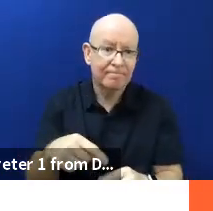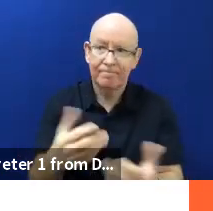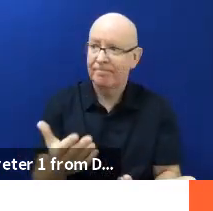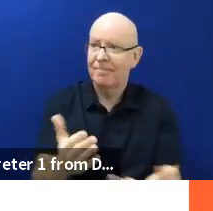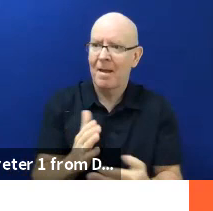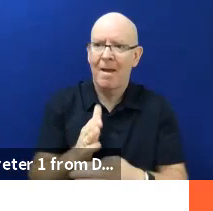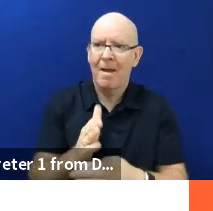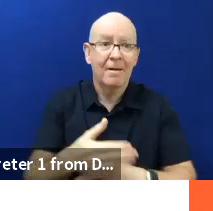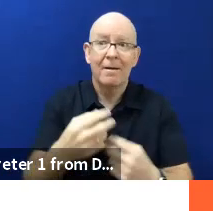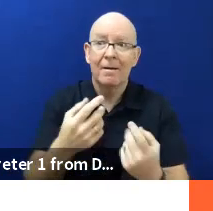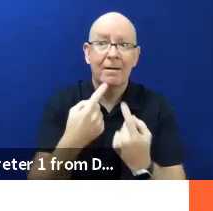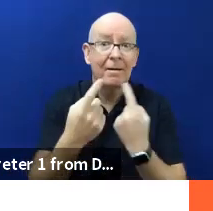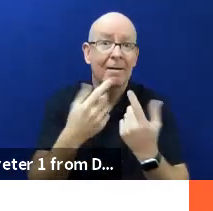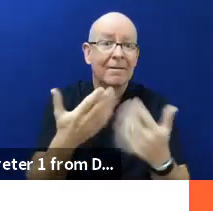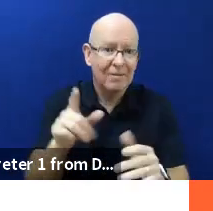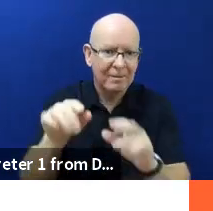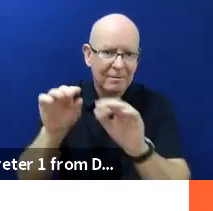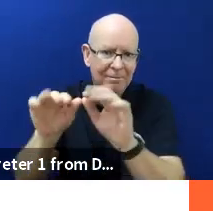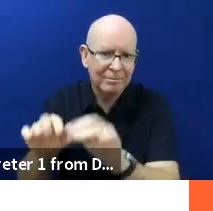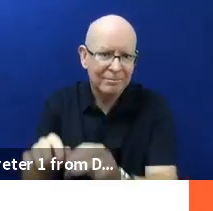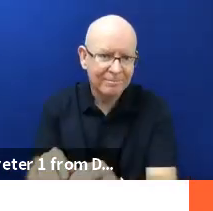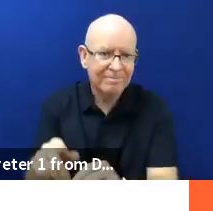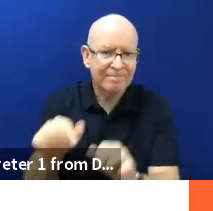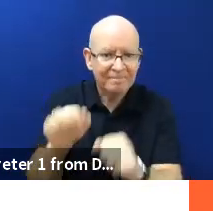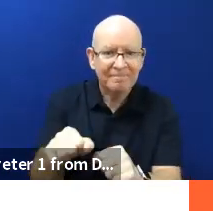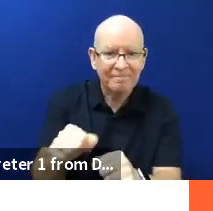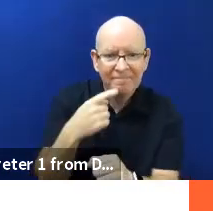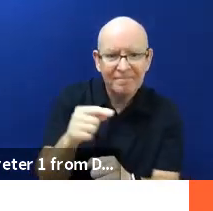Thank you so much for joining us and we hope to see you again on the 17th of November.